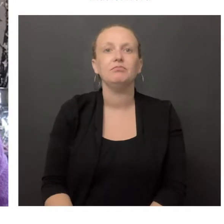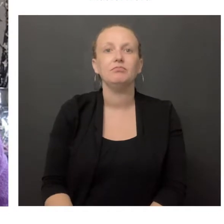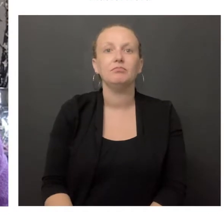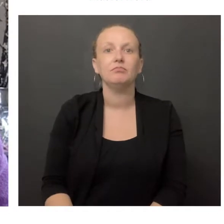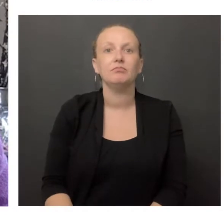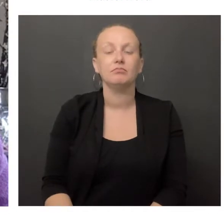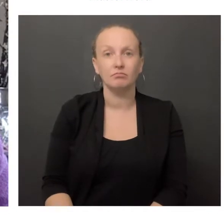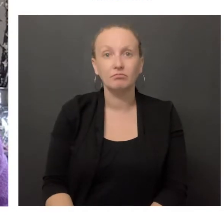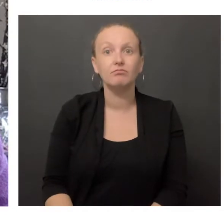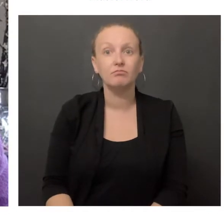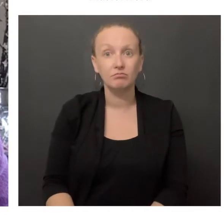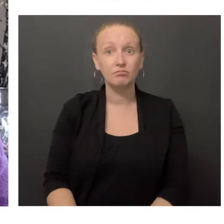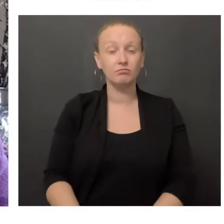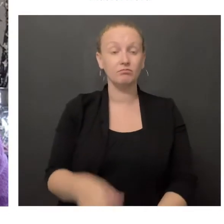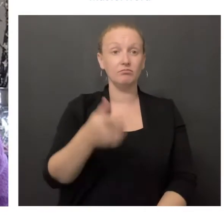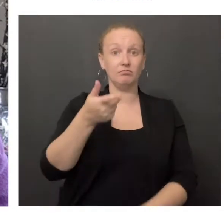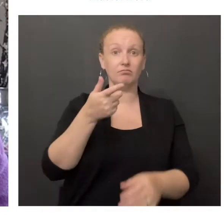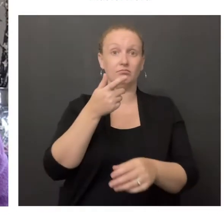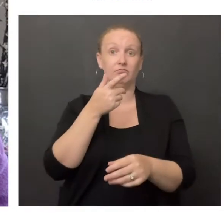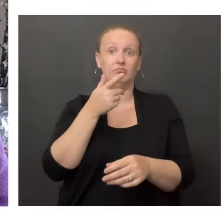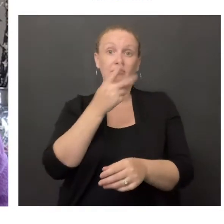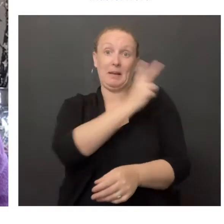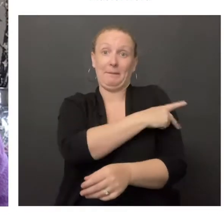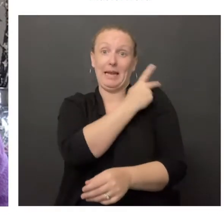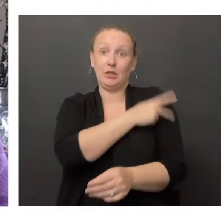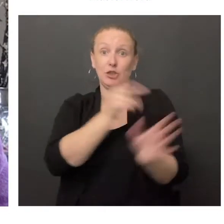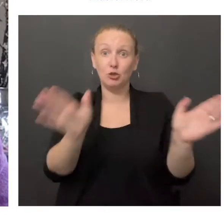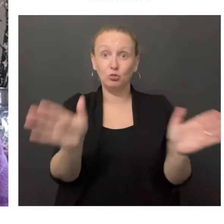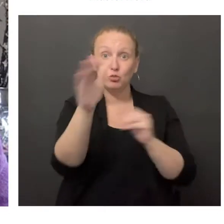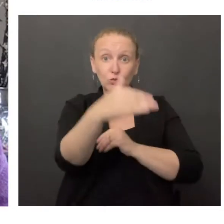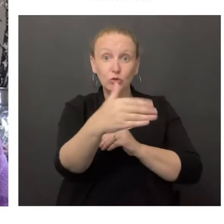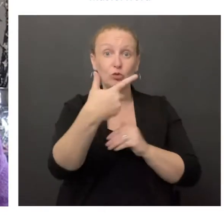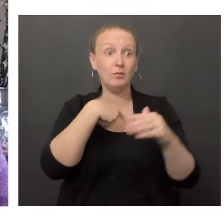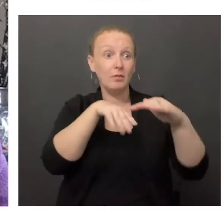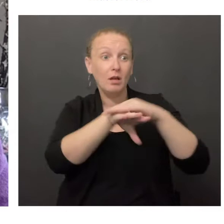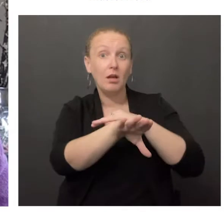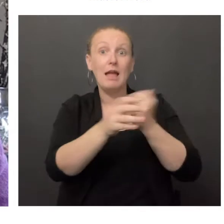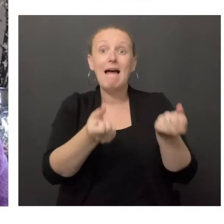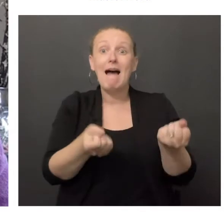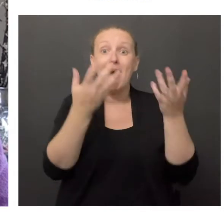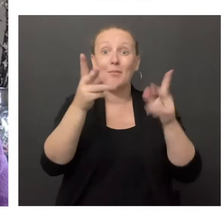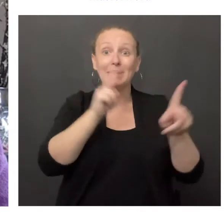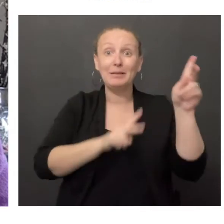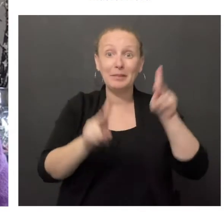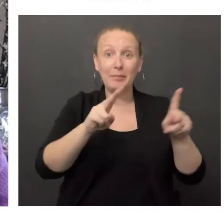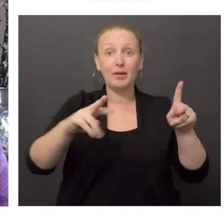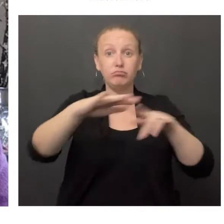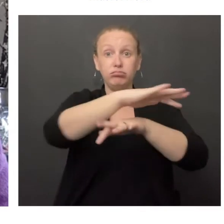of people in, ah, in um, a patient room and decreasing the amount of people that interact